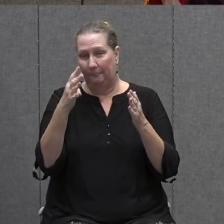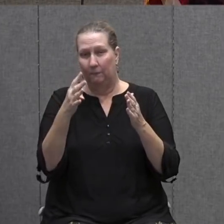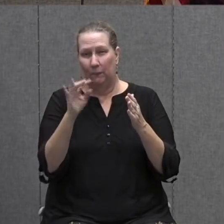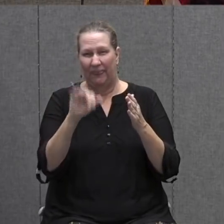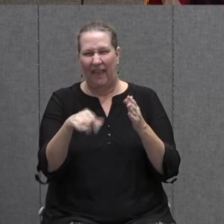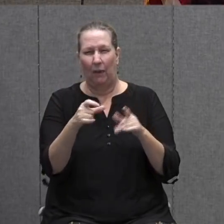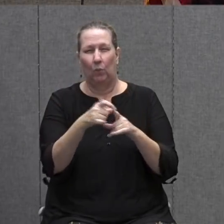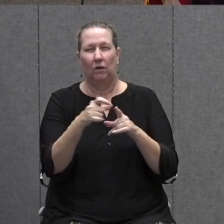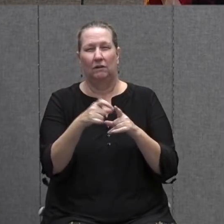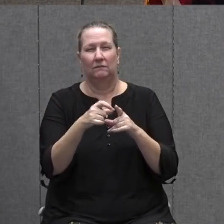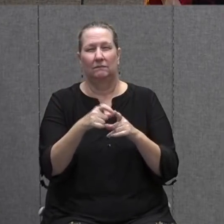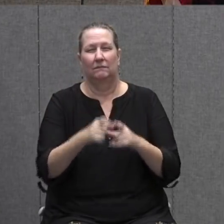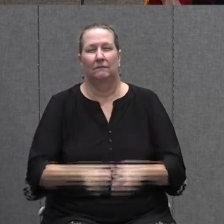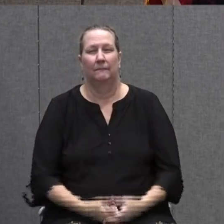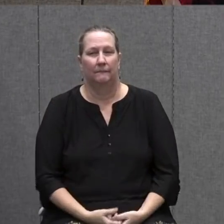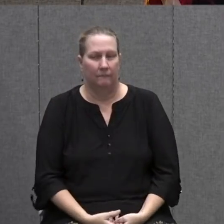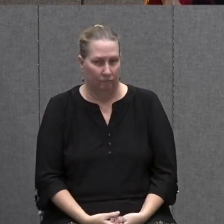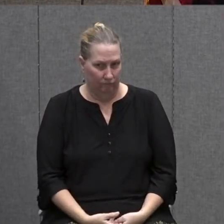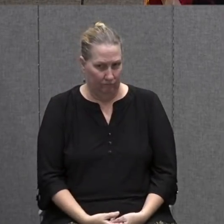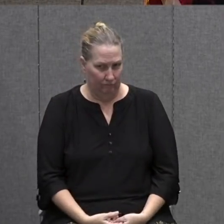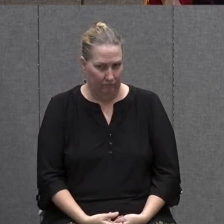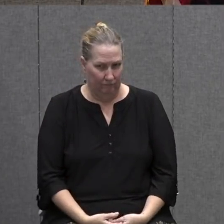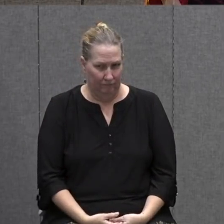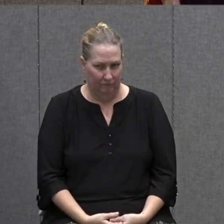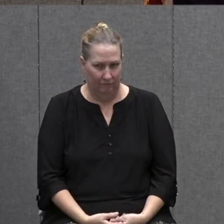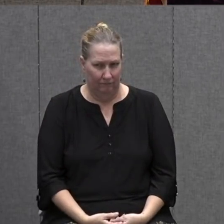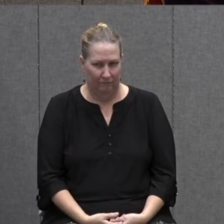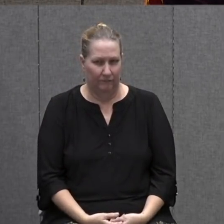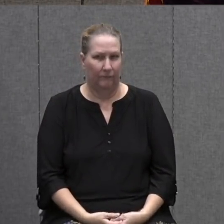(marker scribbling) That's one letter.